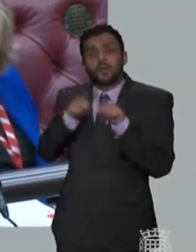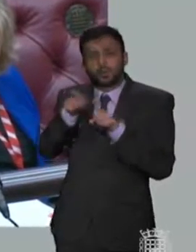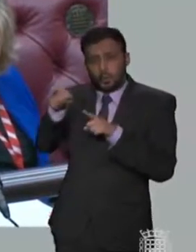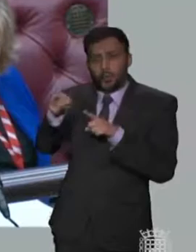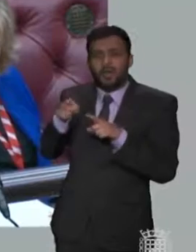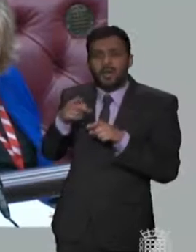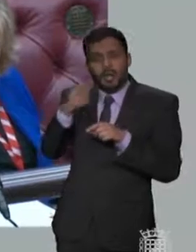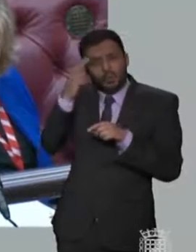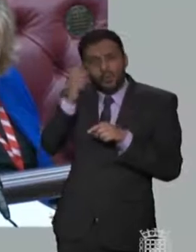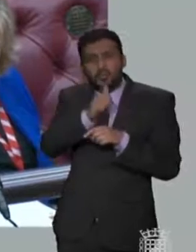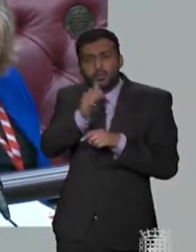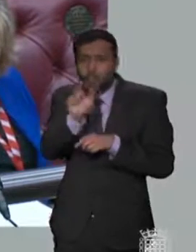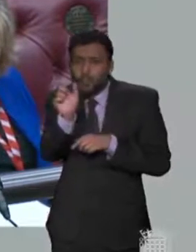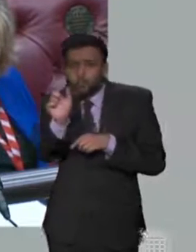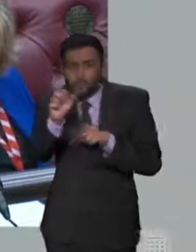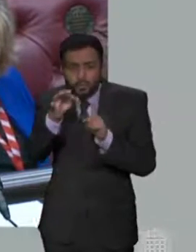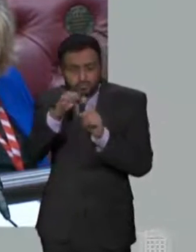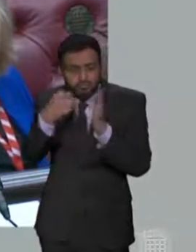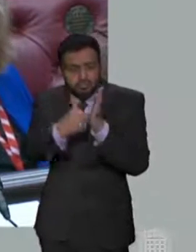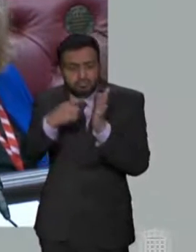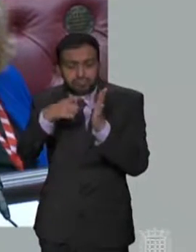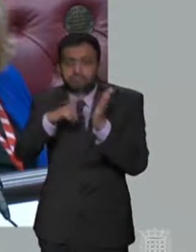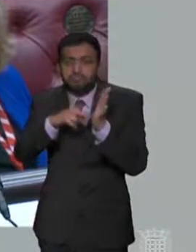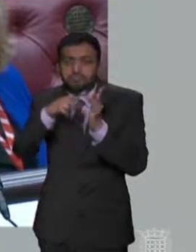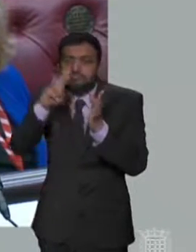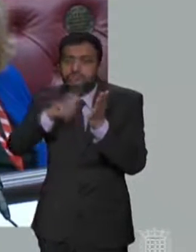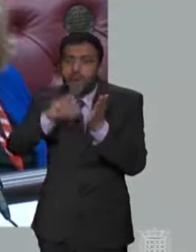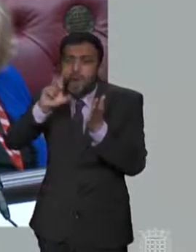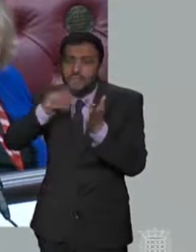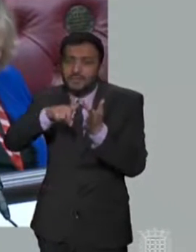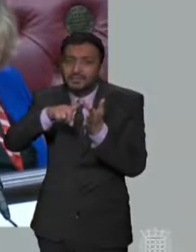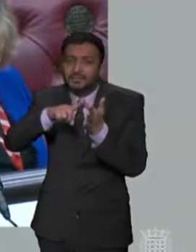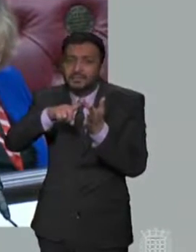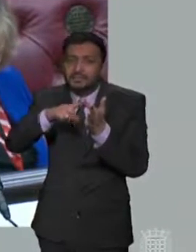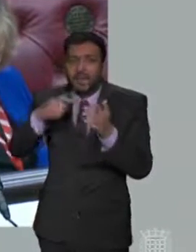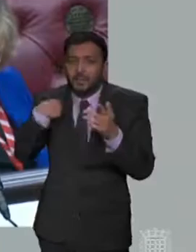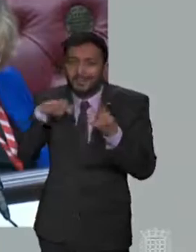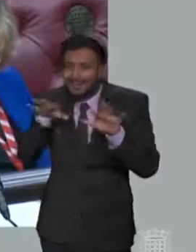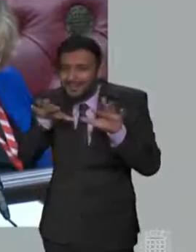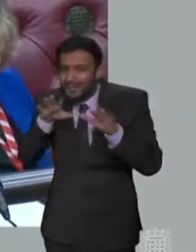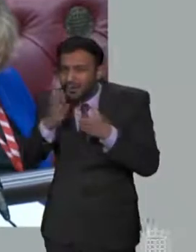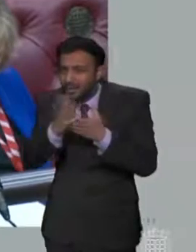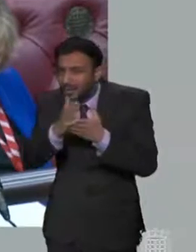didn't catch the province um and so it will allow me to read hansard and write to you to confirm